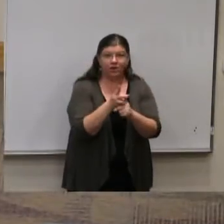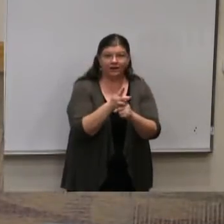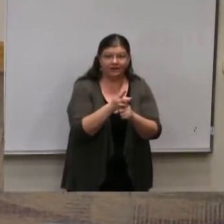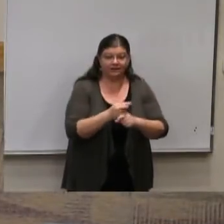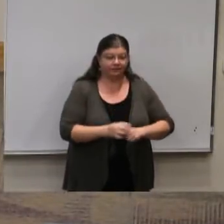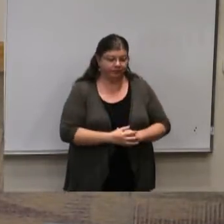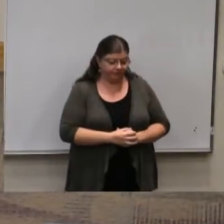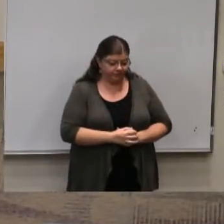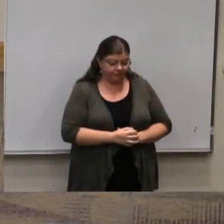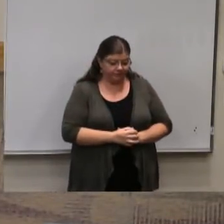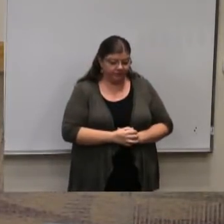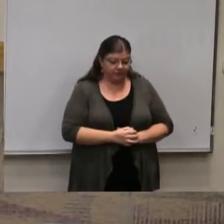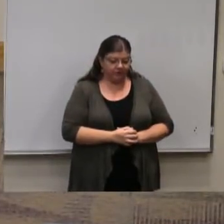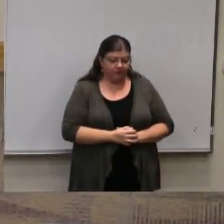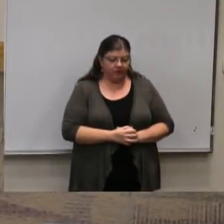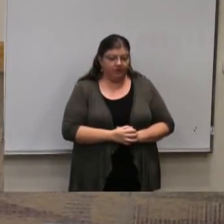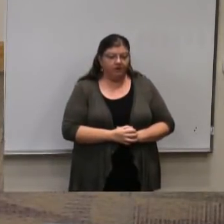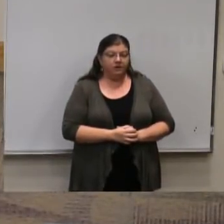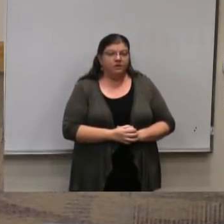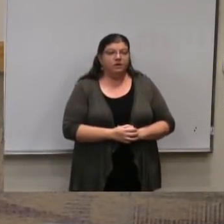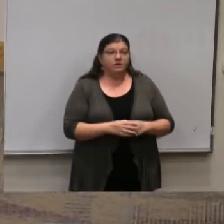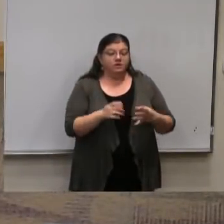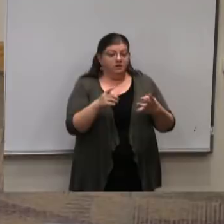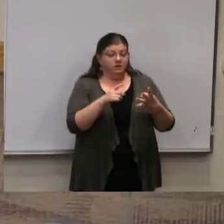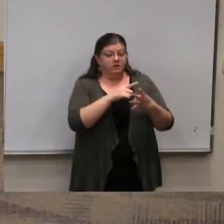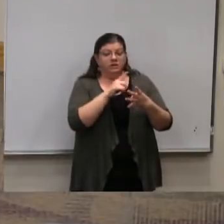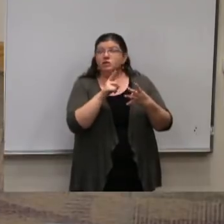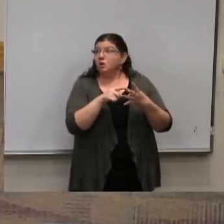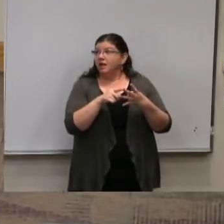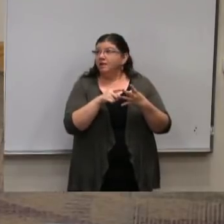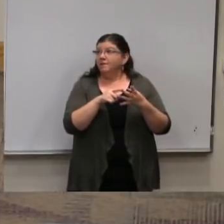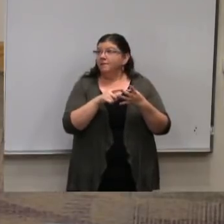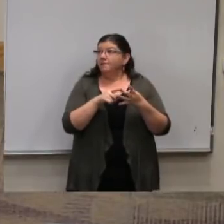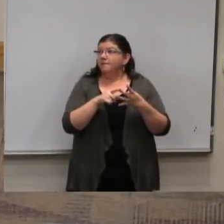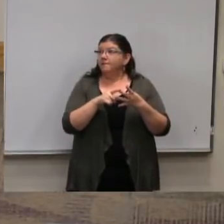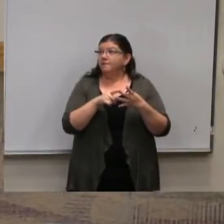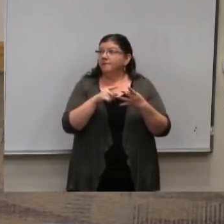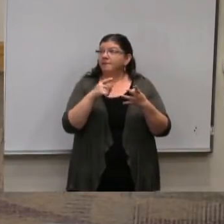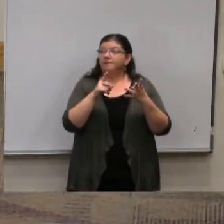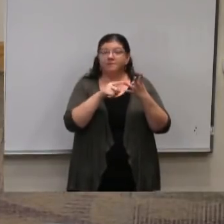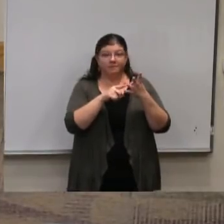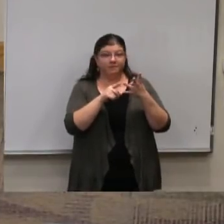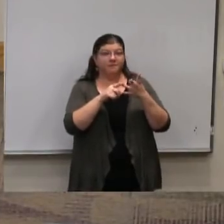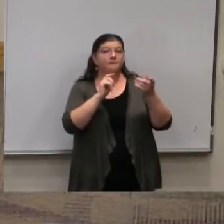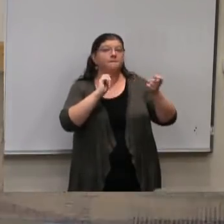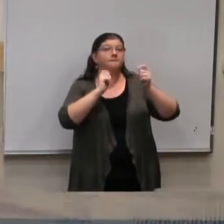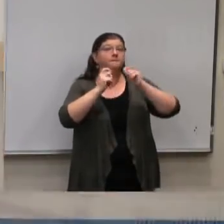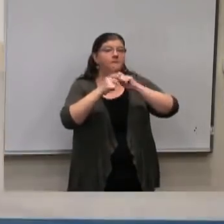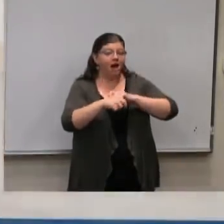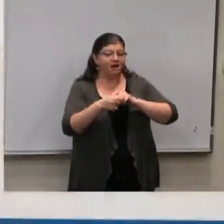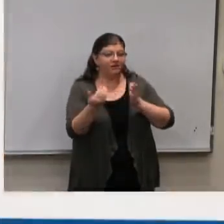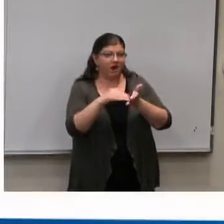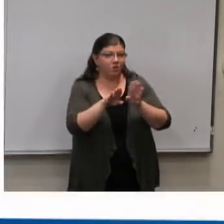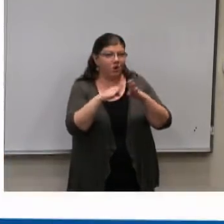So then we'll move to modified reopening which is probably still a ways down the road before we get